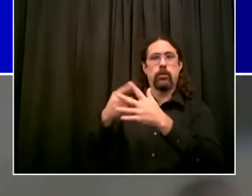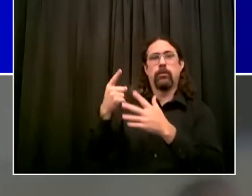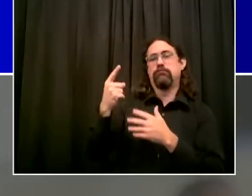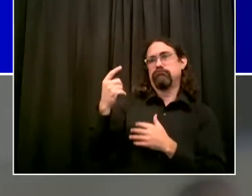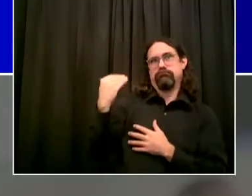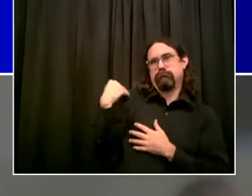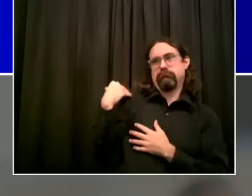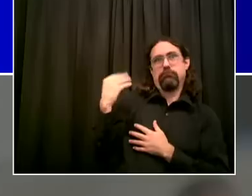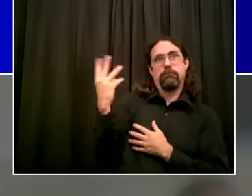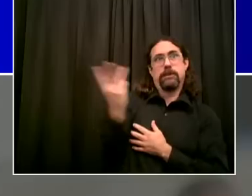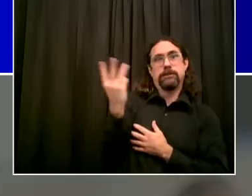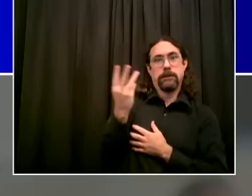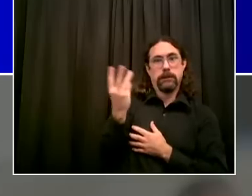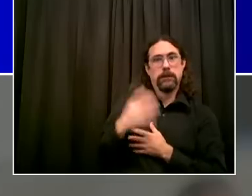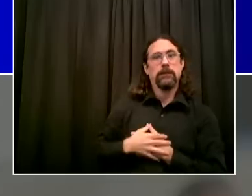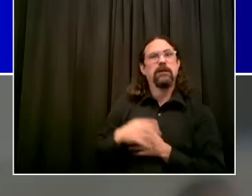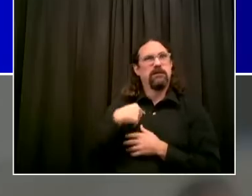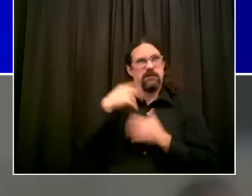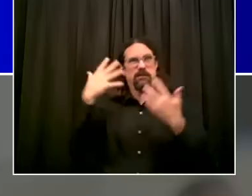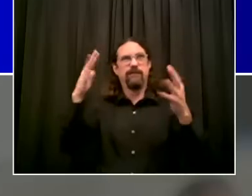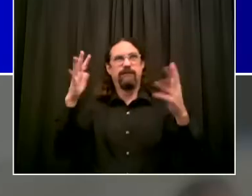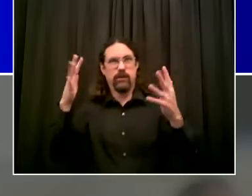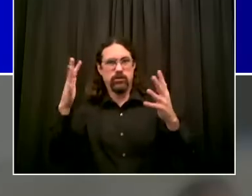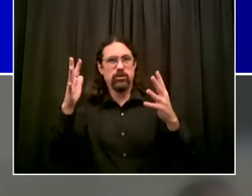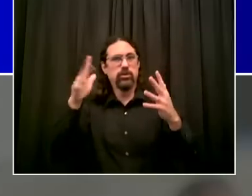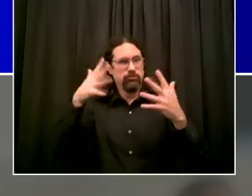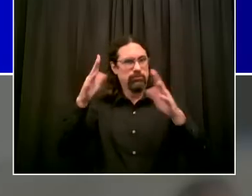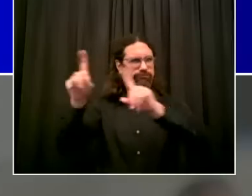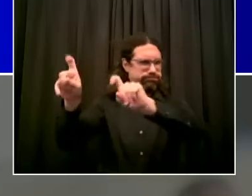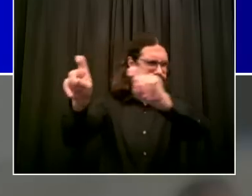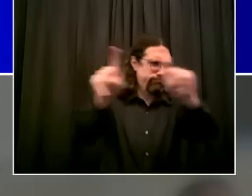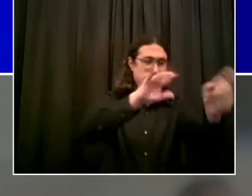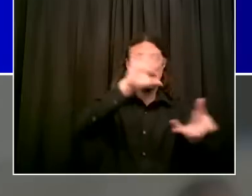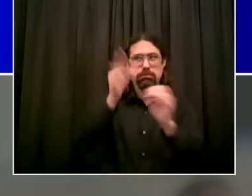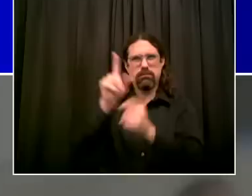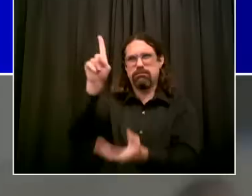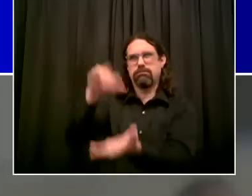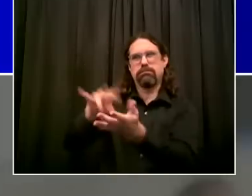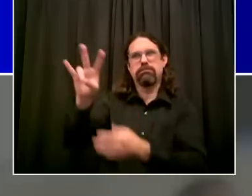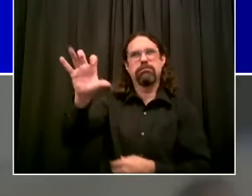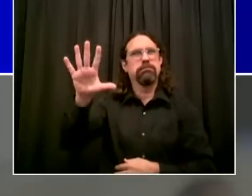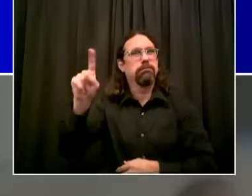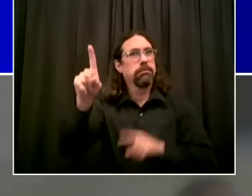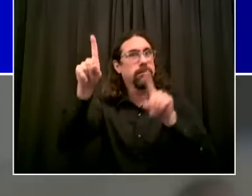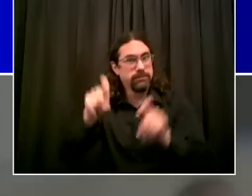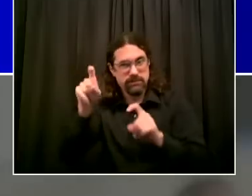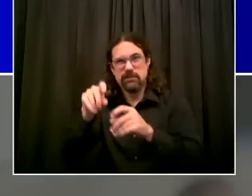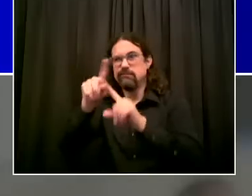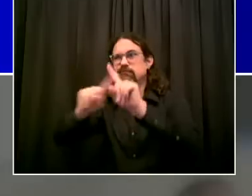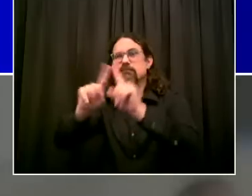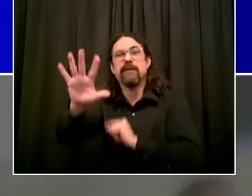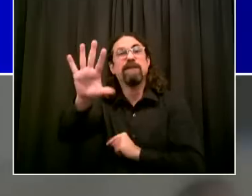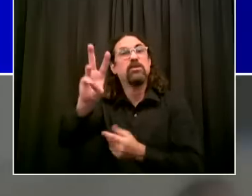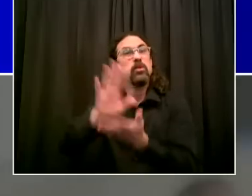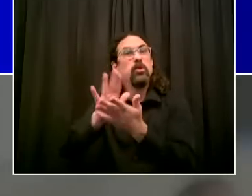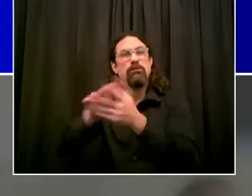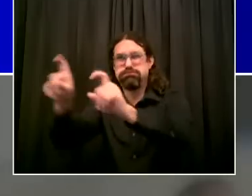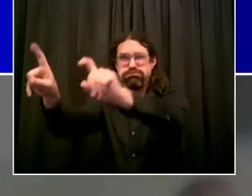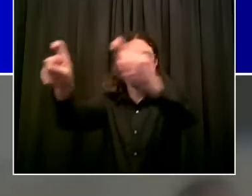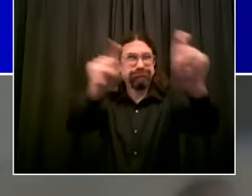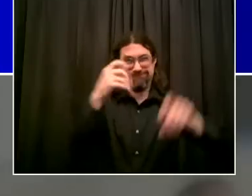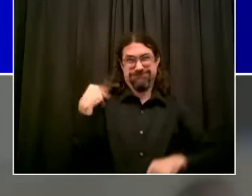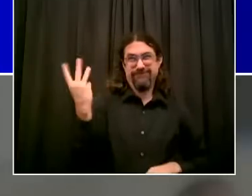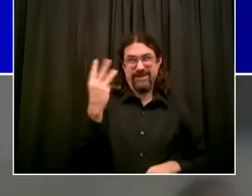AND WE GOT ONLY